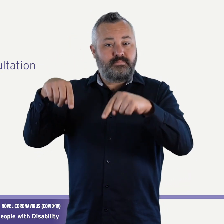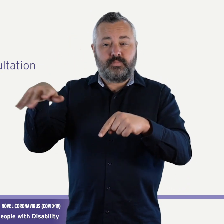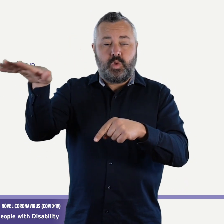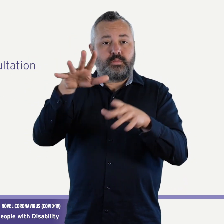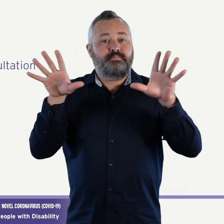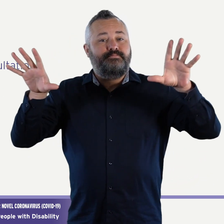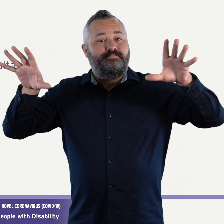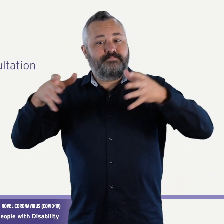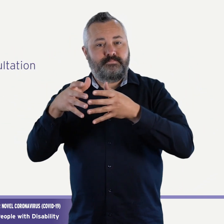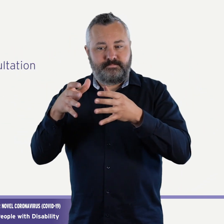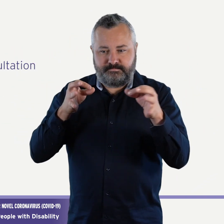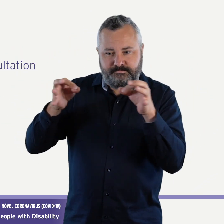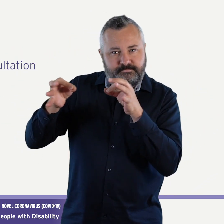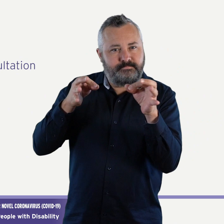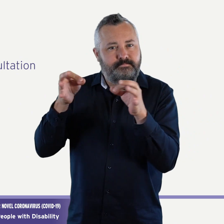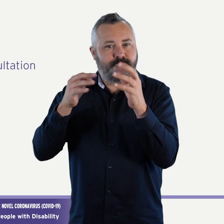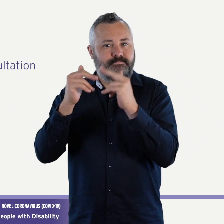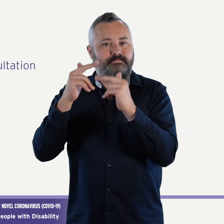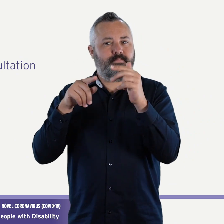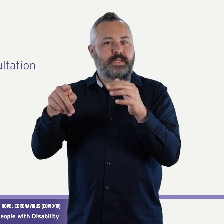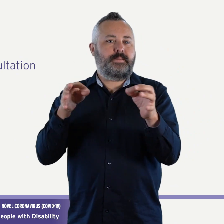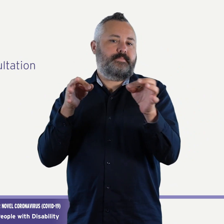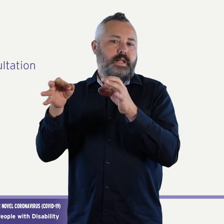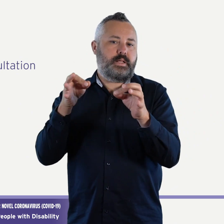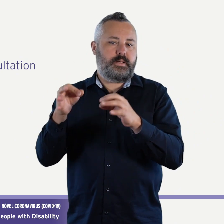All gathered up and creating the plan.